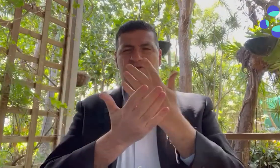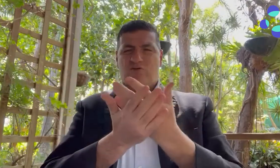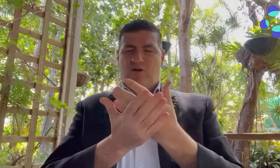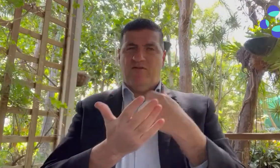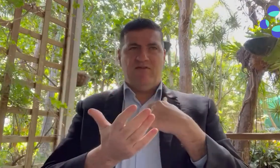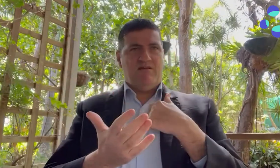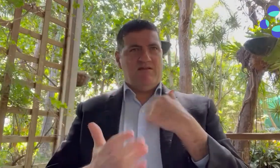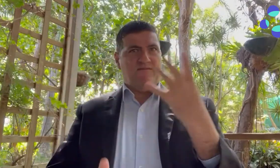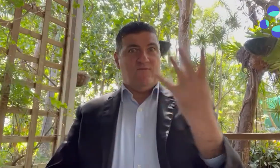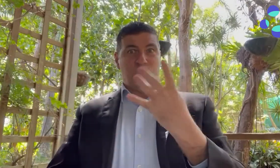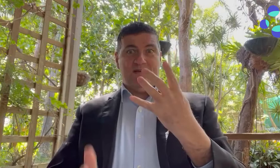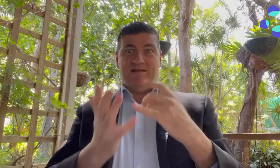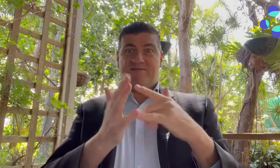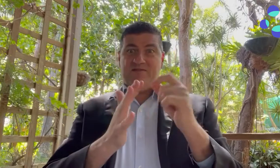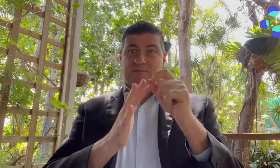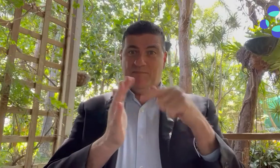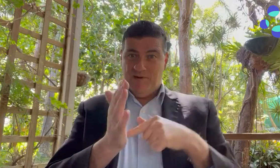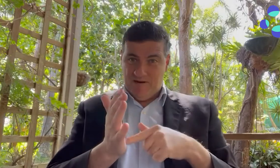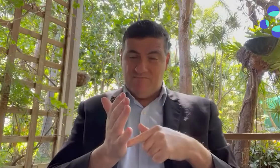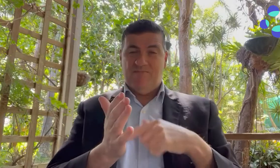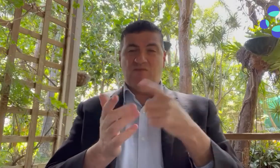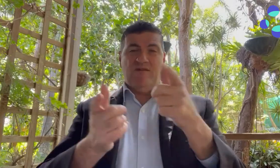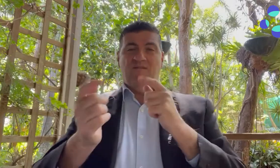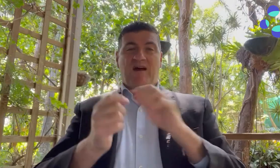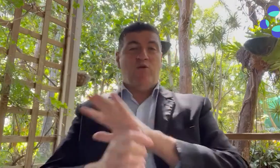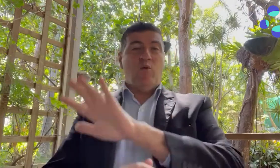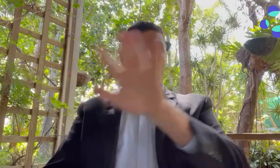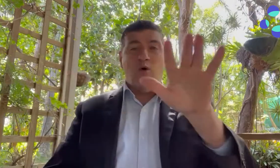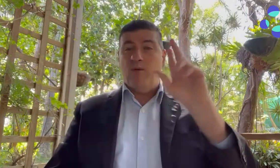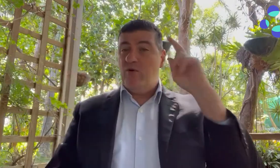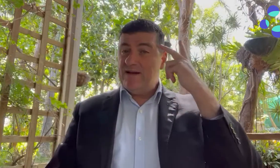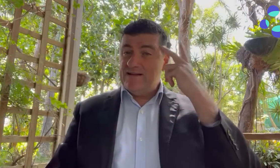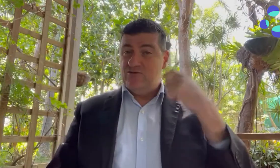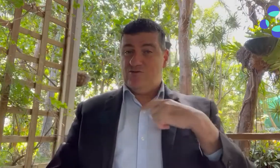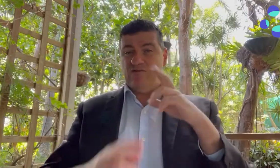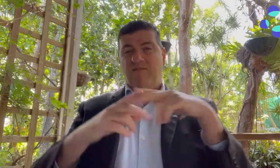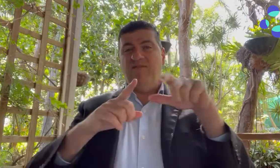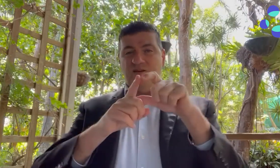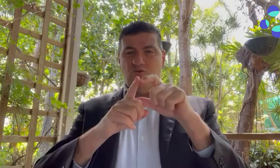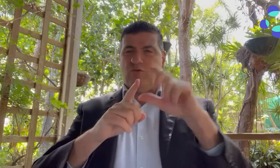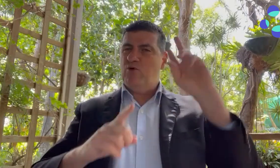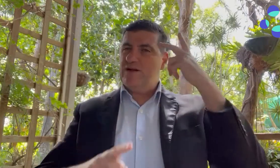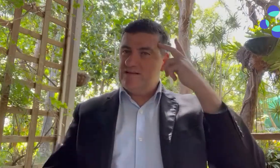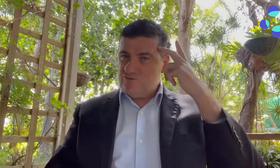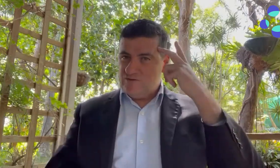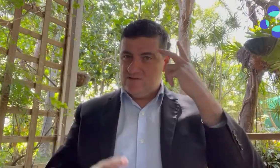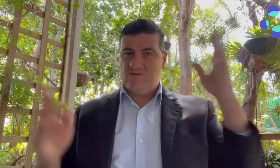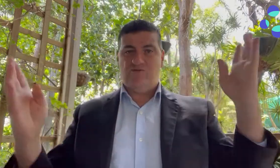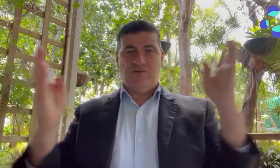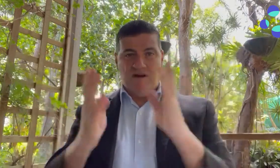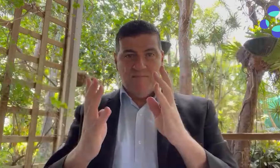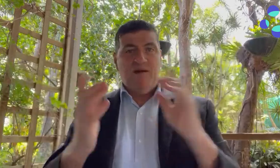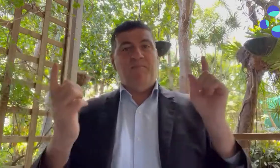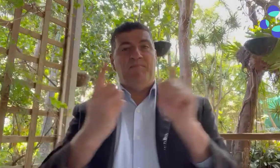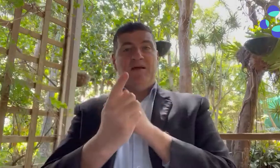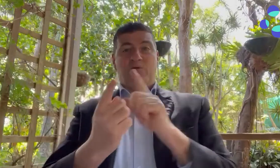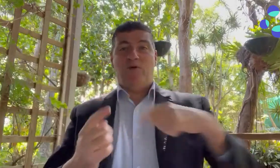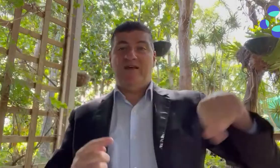on the 14th of September and have invited federal politicians to attend so they can meet with us.